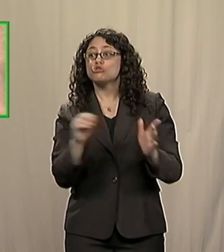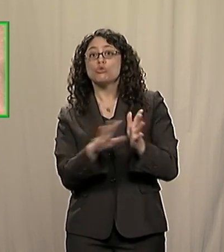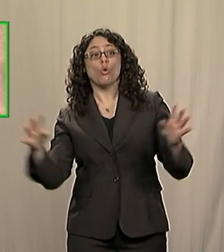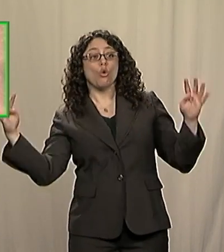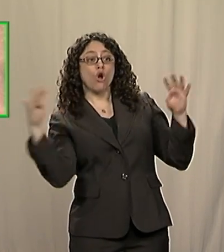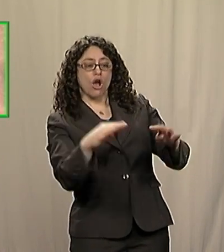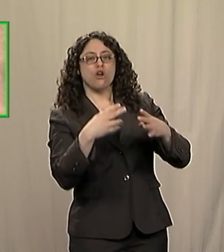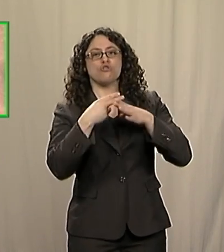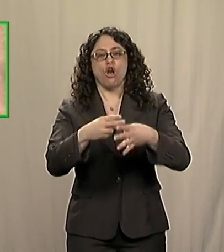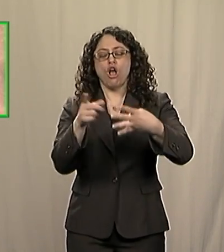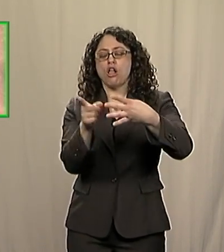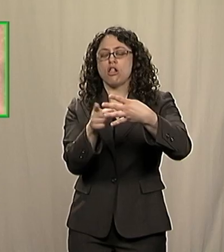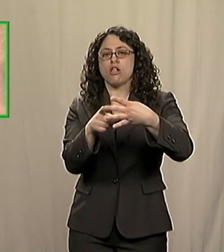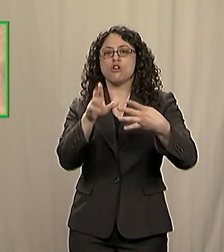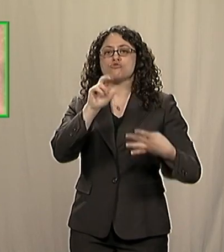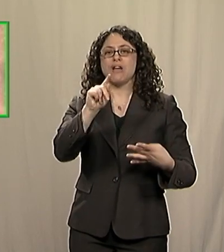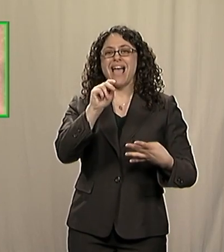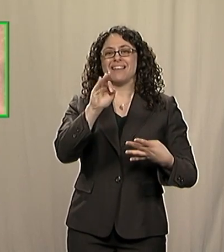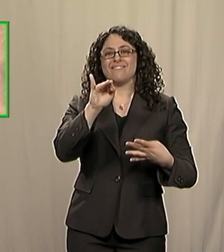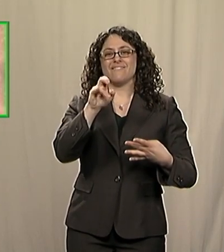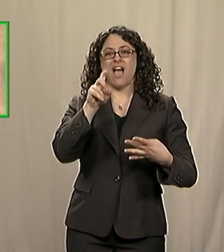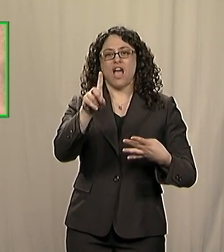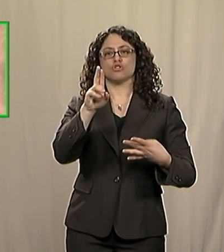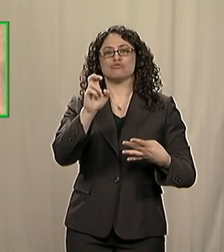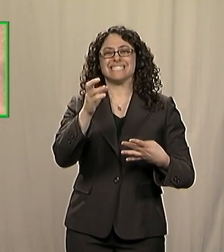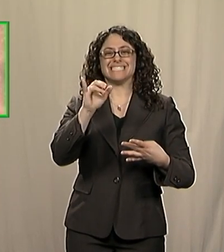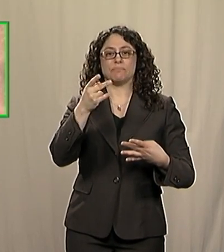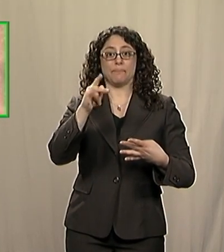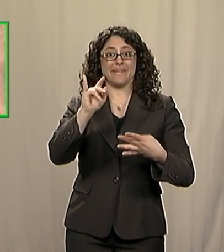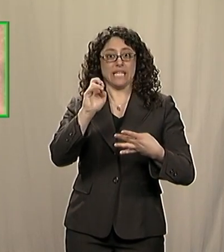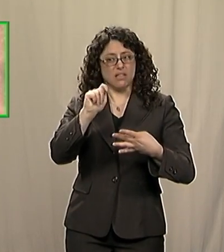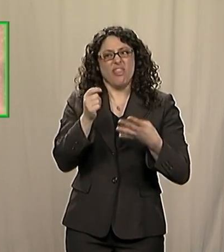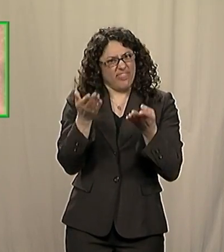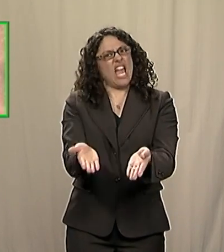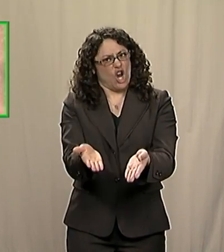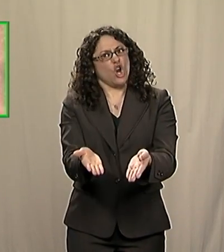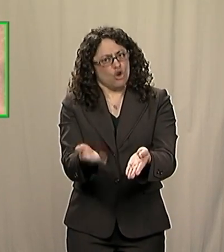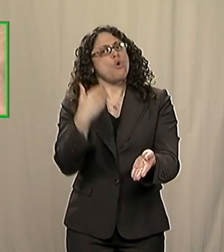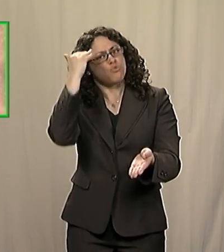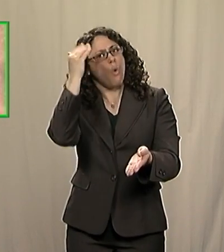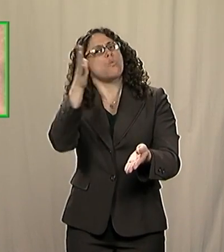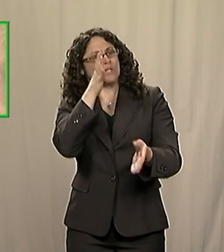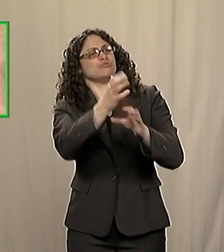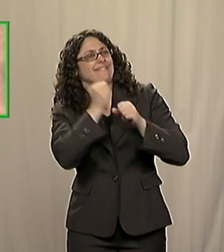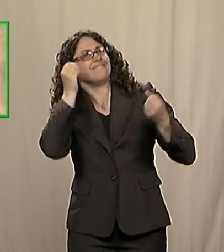They're in the situation, expected to the be in the situation, although they might not be addressed directly.